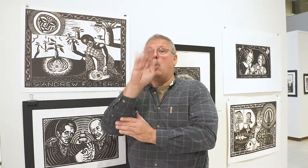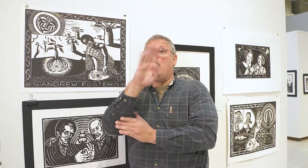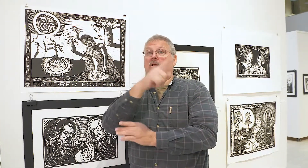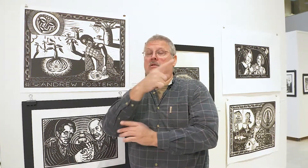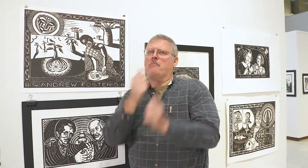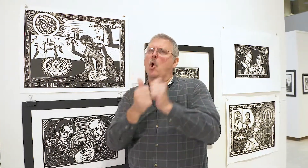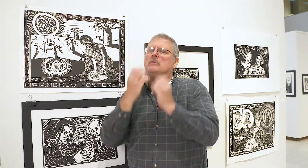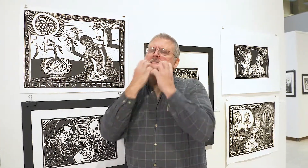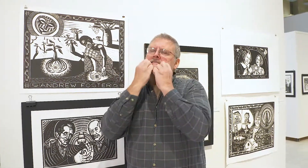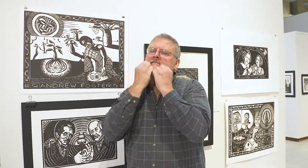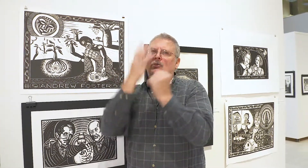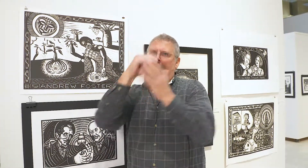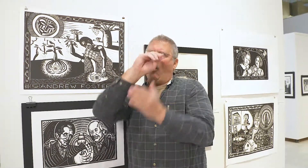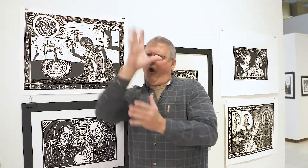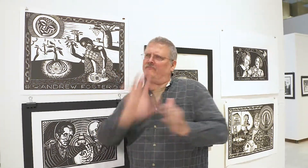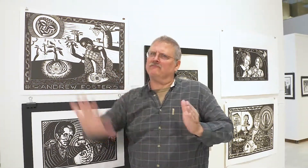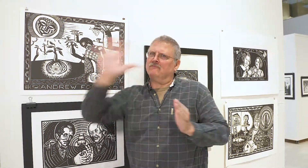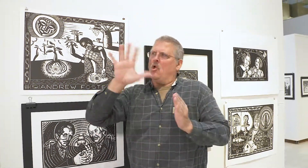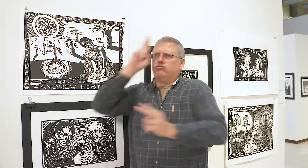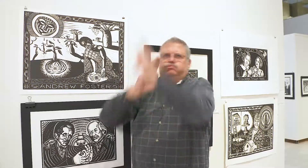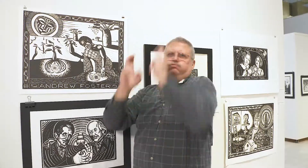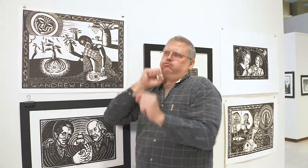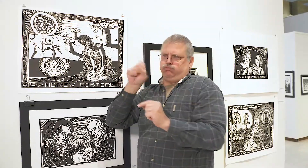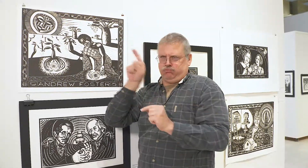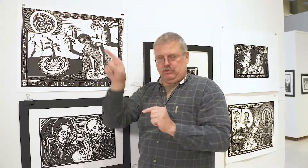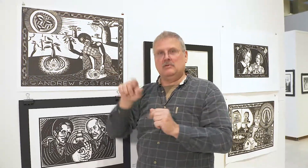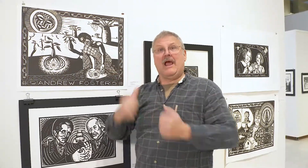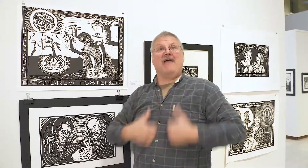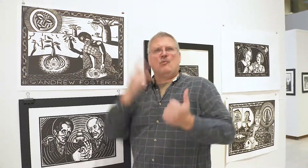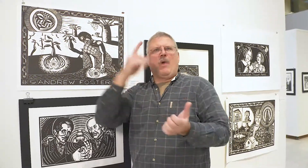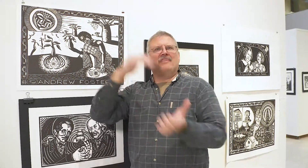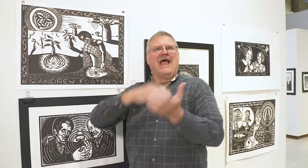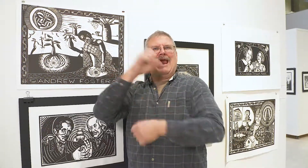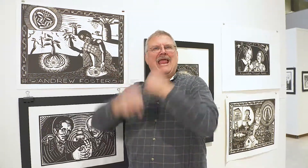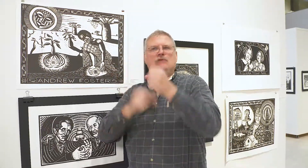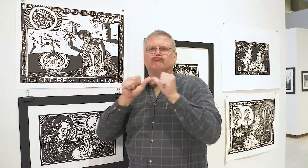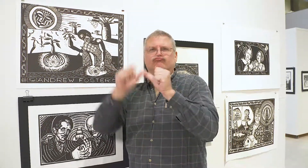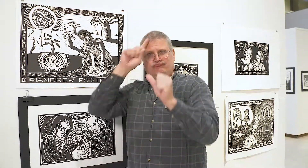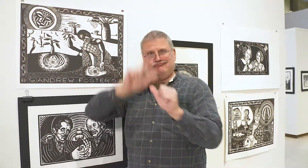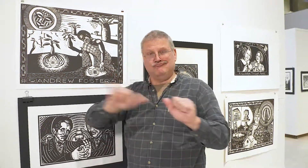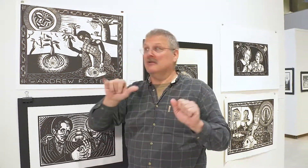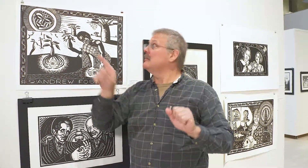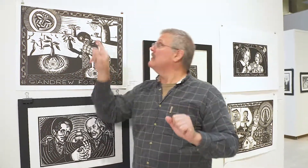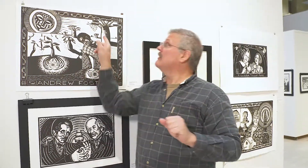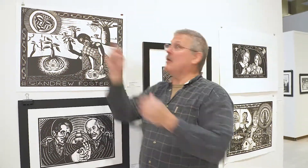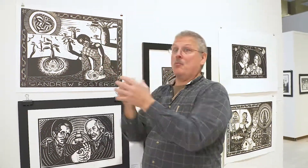Historically, the baobab is one of the most cherished trees in all of Africa, and it can live for over a thousand years.